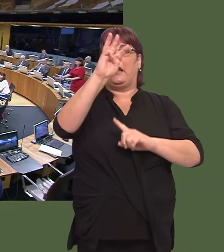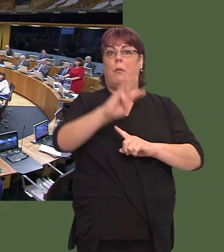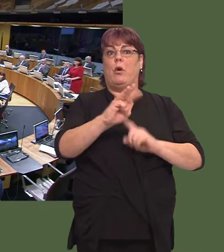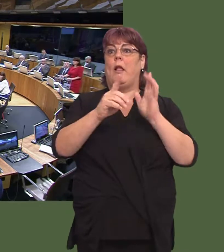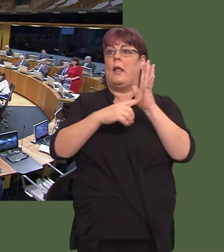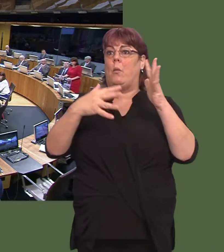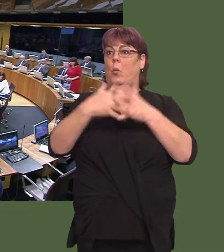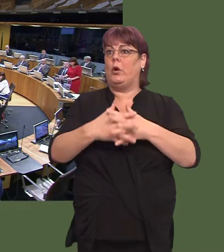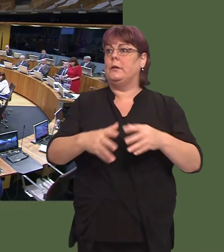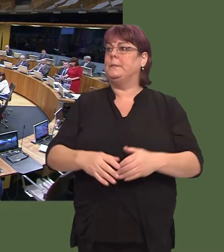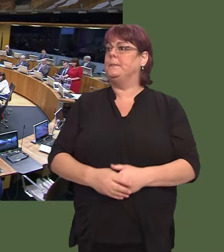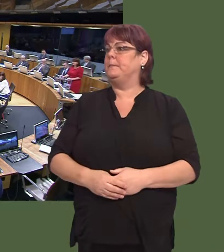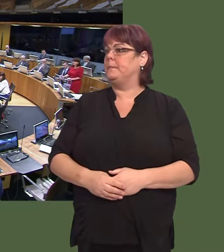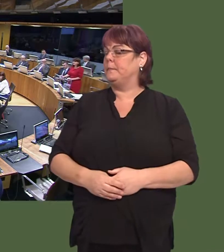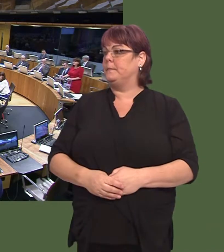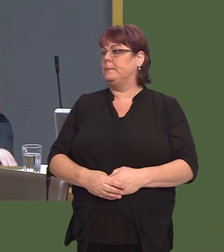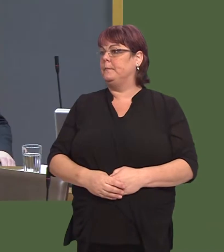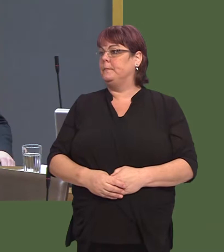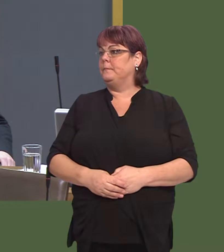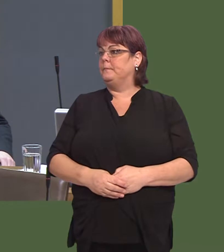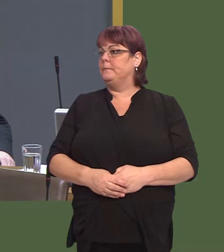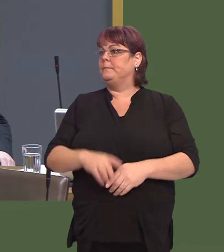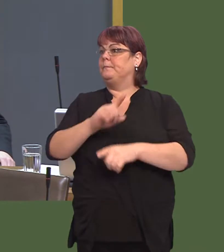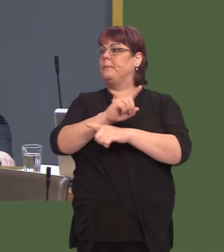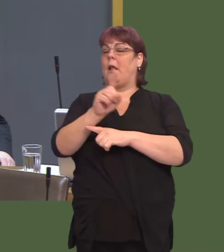First Minister, later today, your Government is making a statement on minimum alcohol pricing.